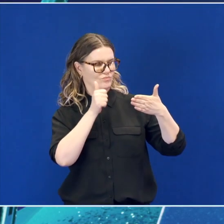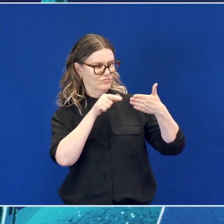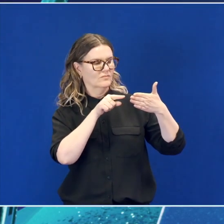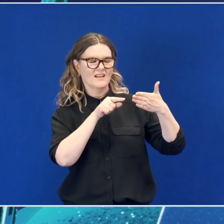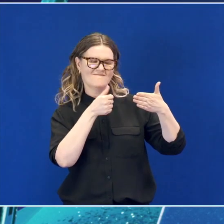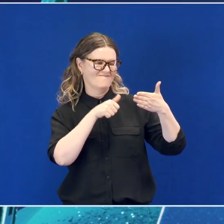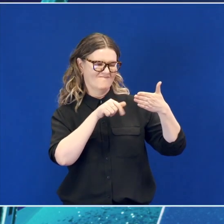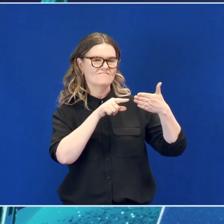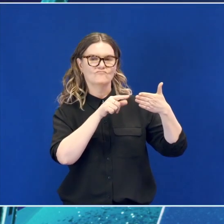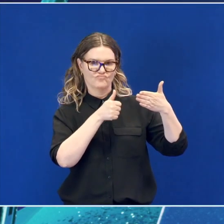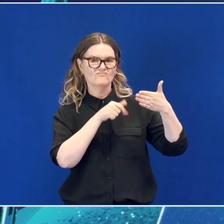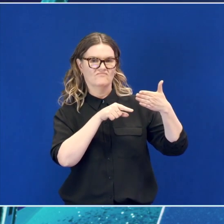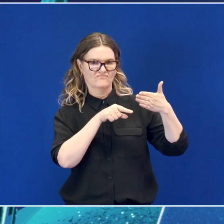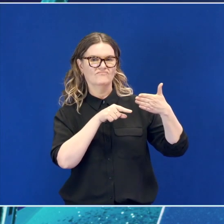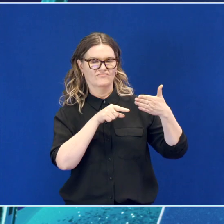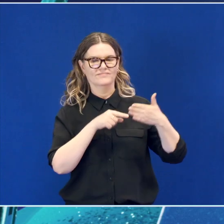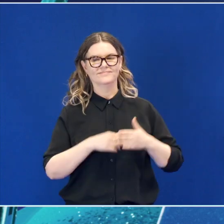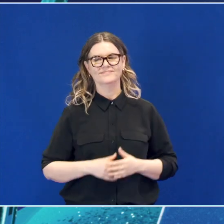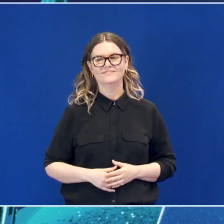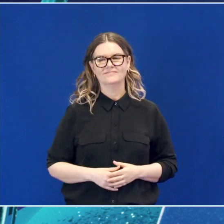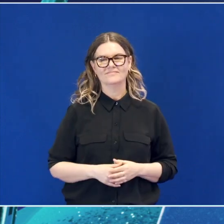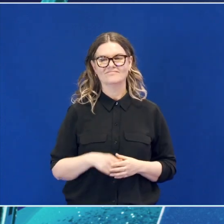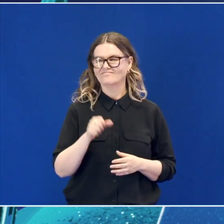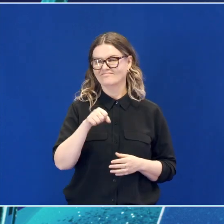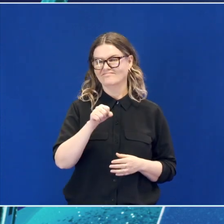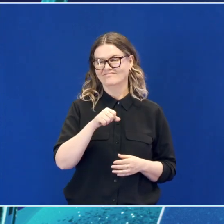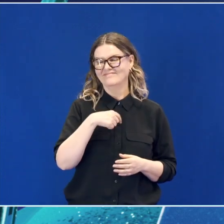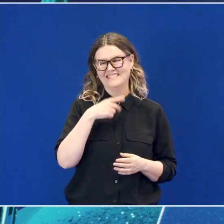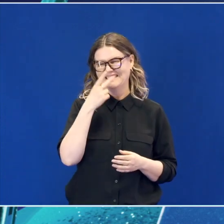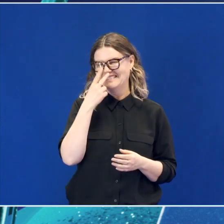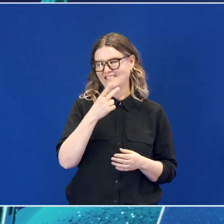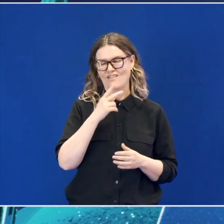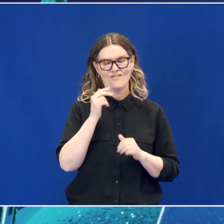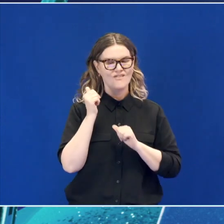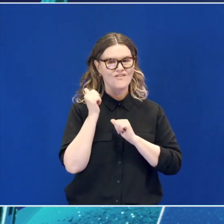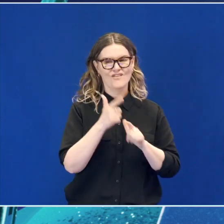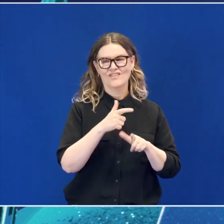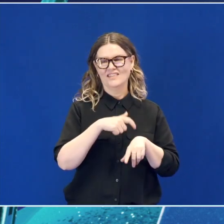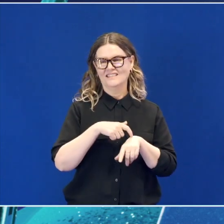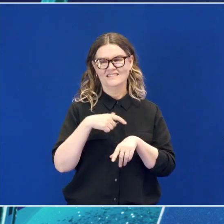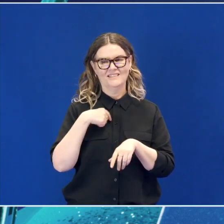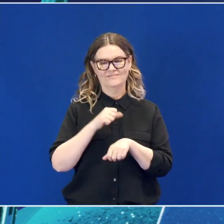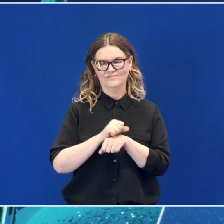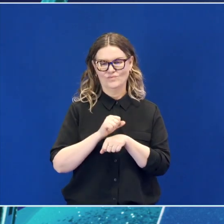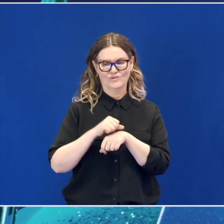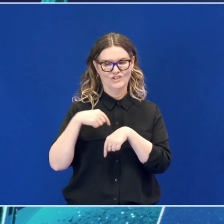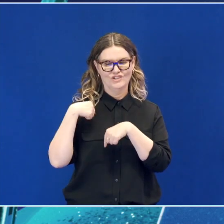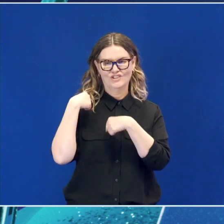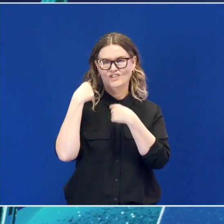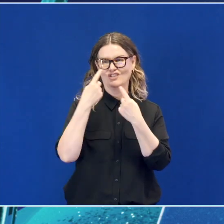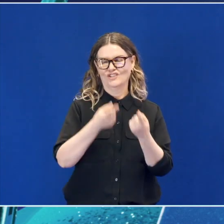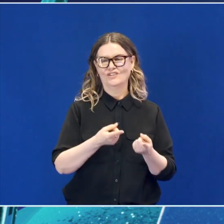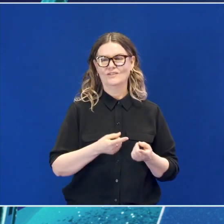in the work that we do at GitHub, the explanations of why the diff is being suggested